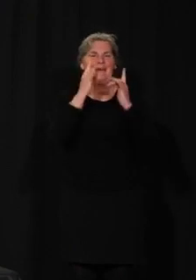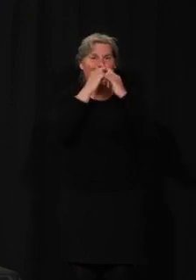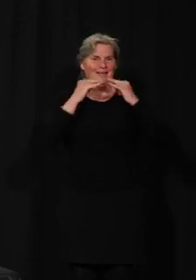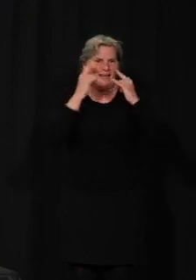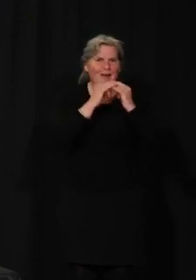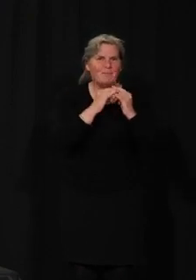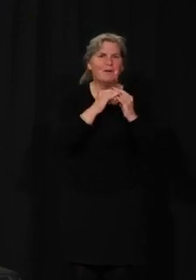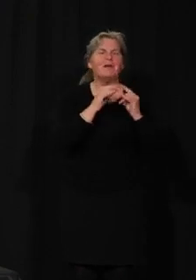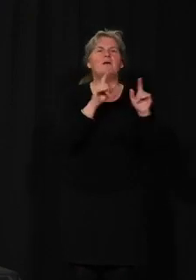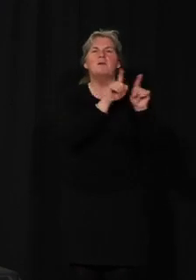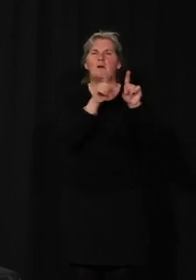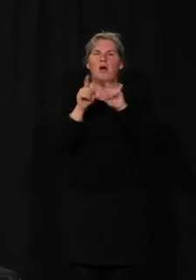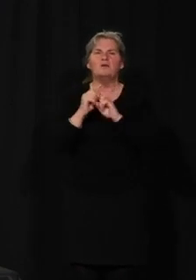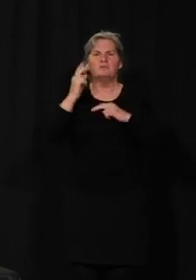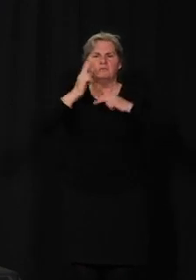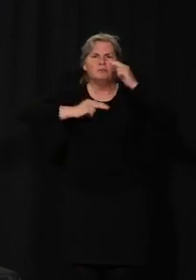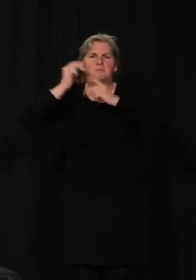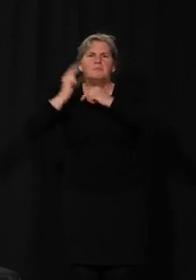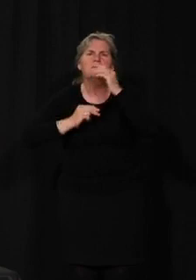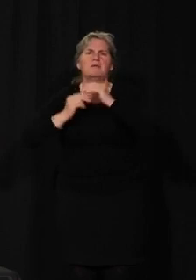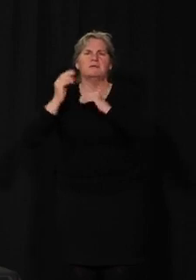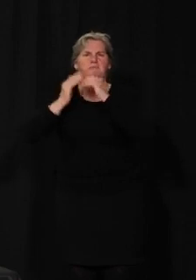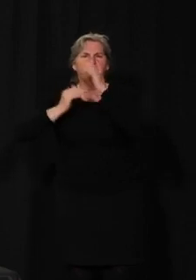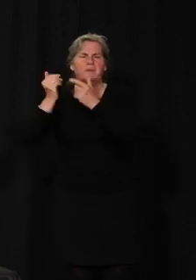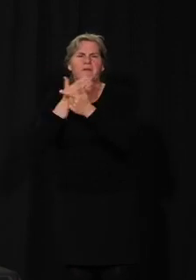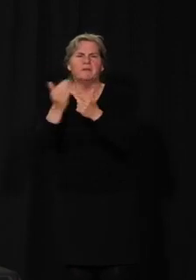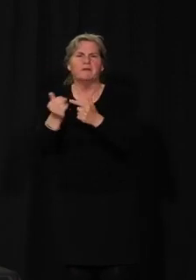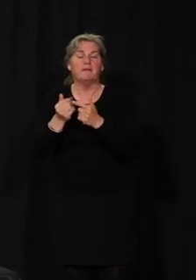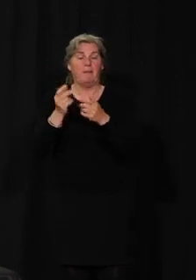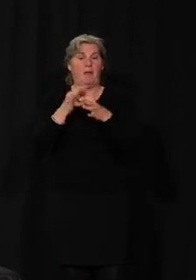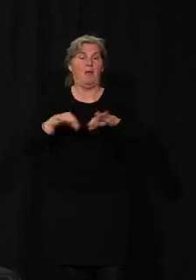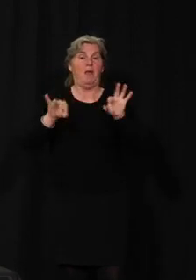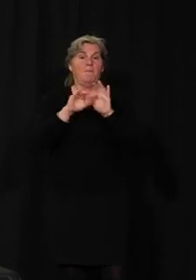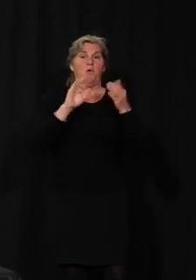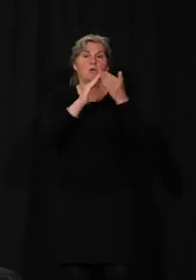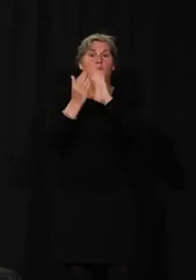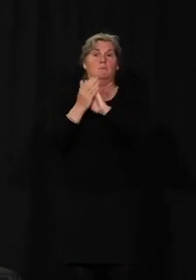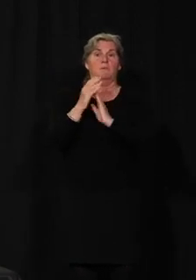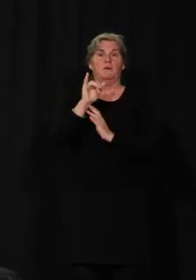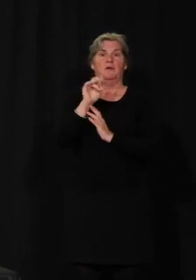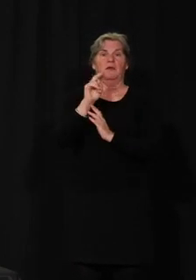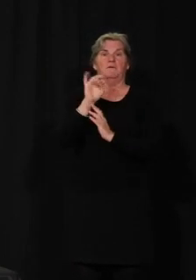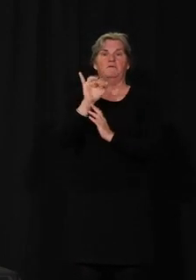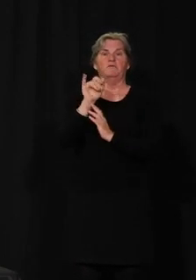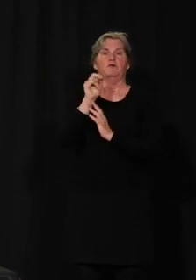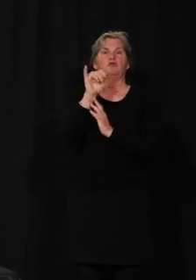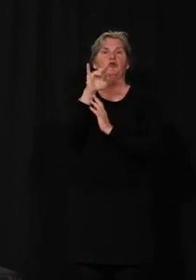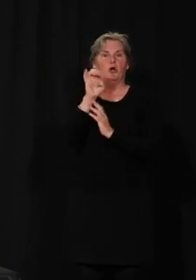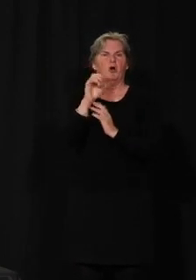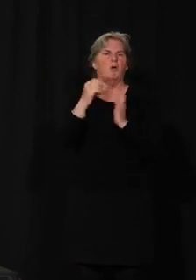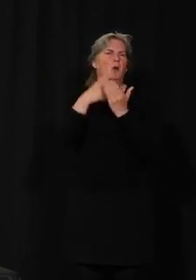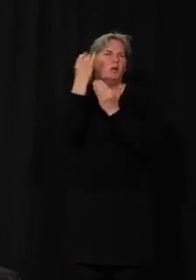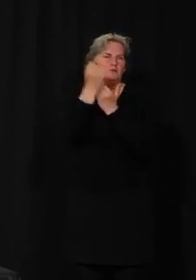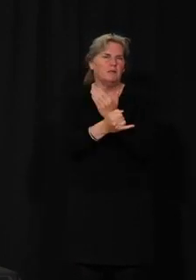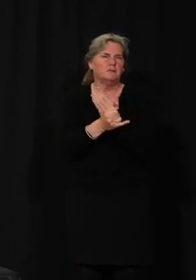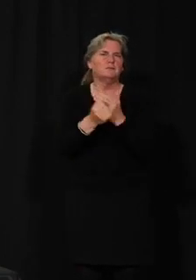construction are the focus. These are important community infrastructure projects that wil continue to move forward the summer.